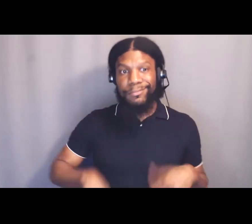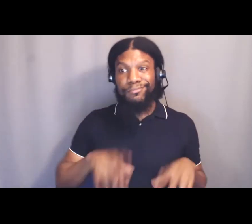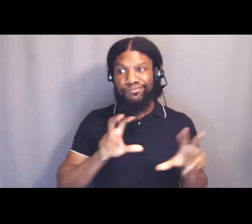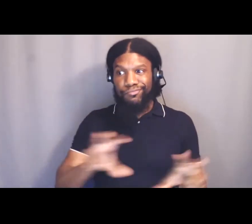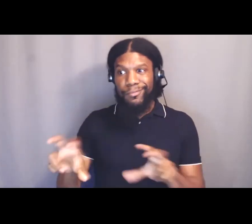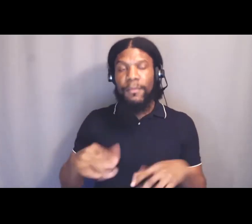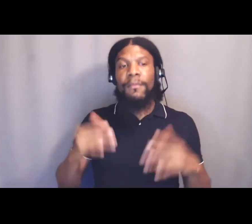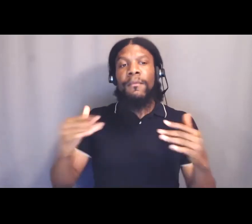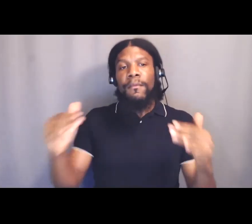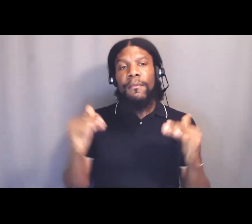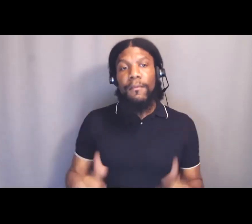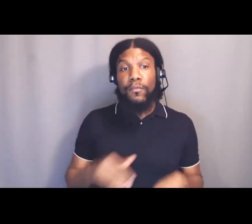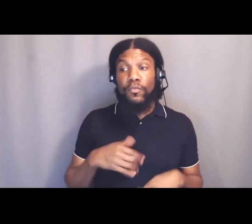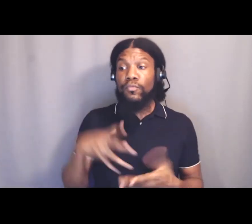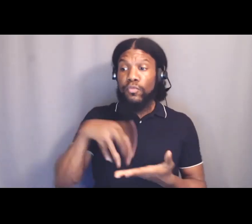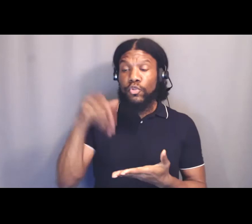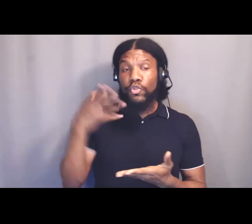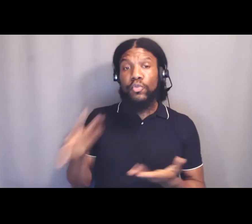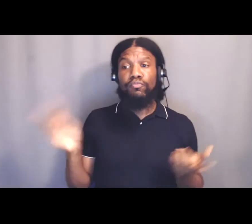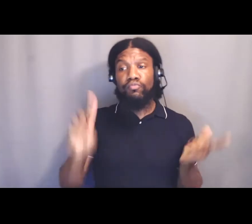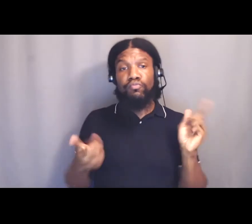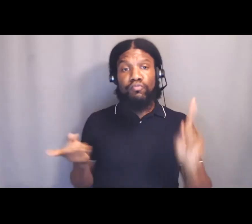who were talking about the work that they are doing to